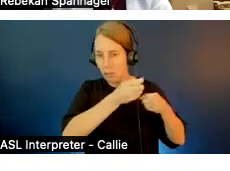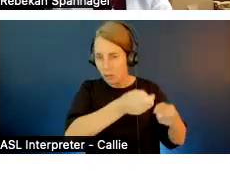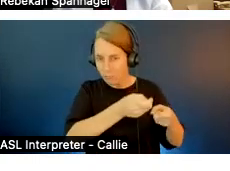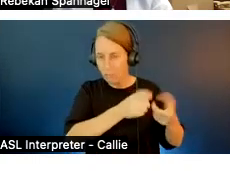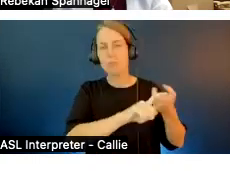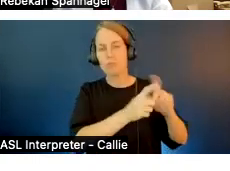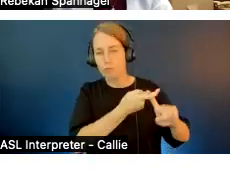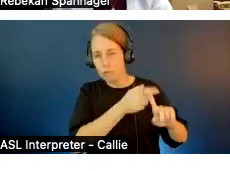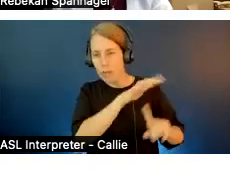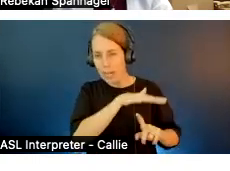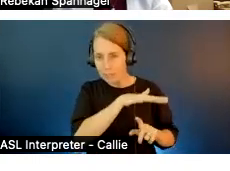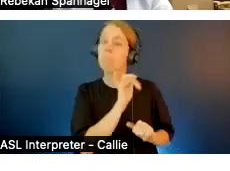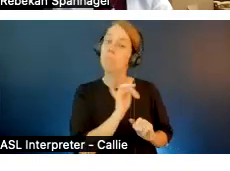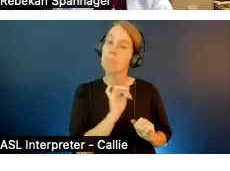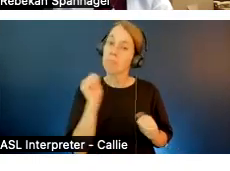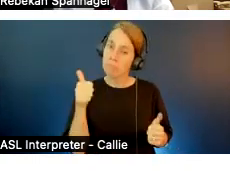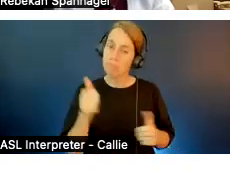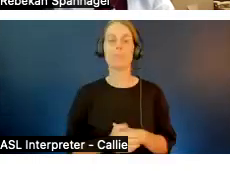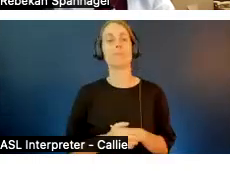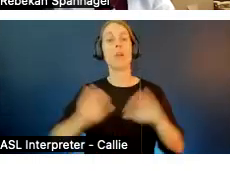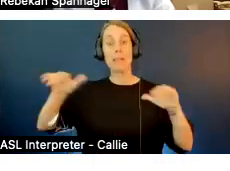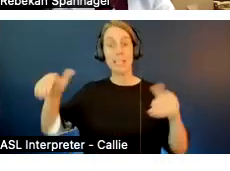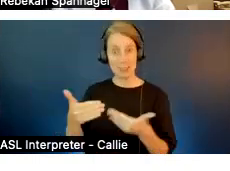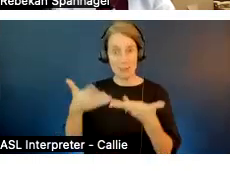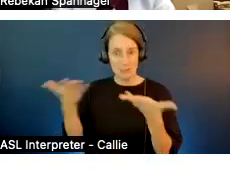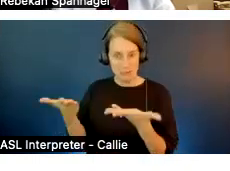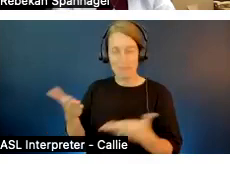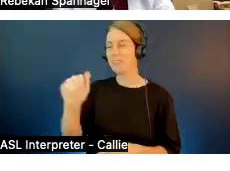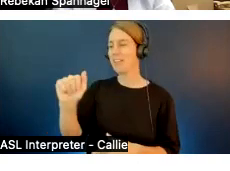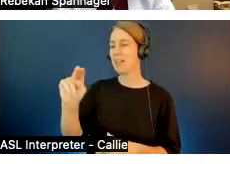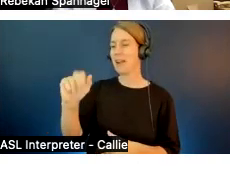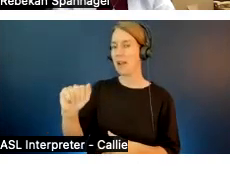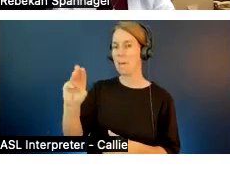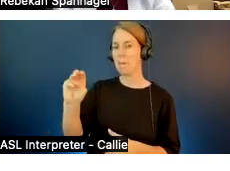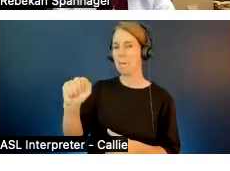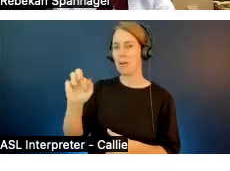introduce our speakers for today we have Anna Maria Connor and Rebekah Spannagel these are two